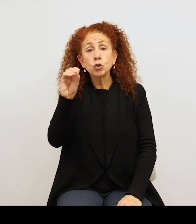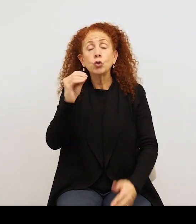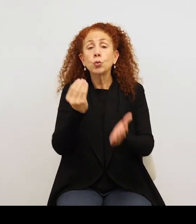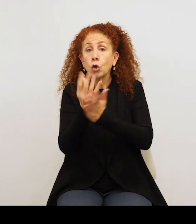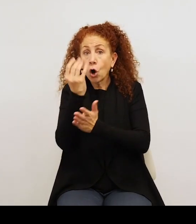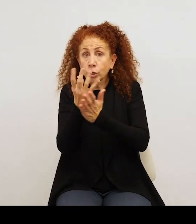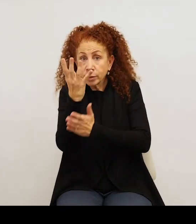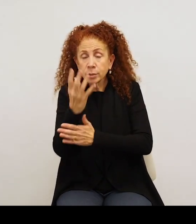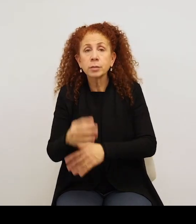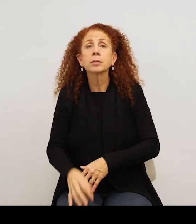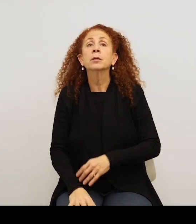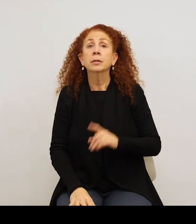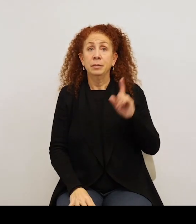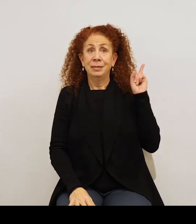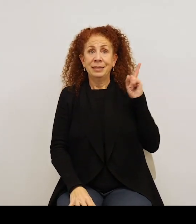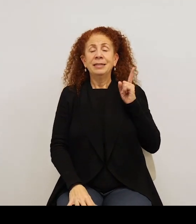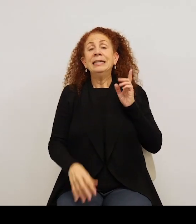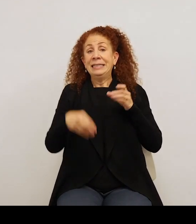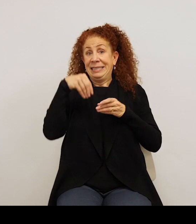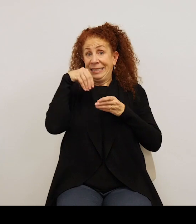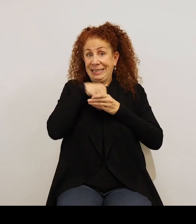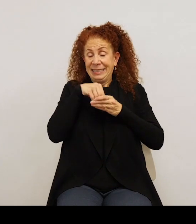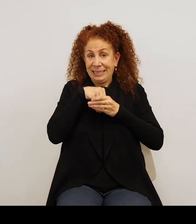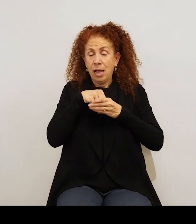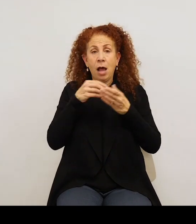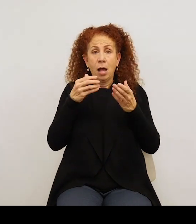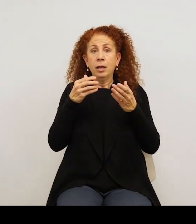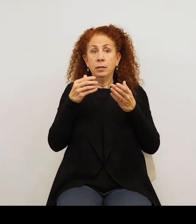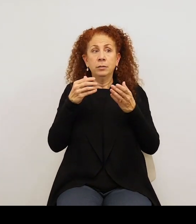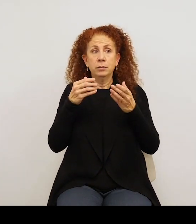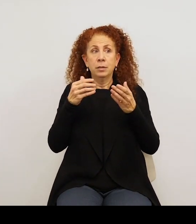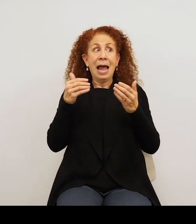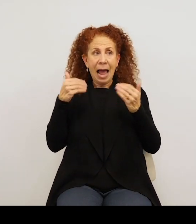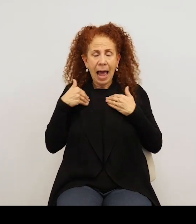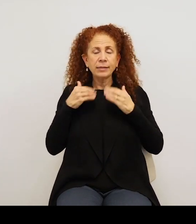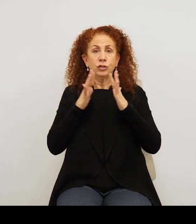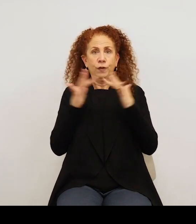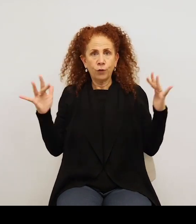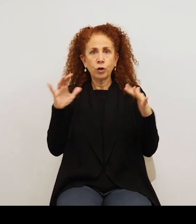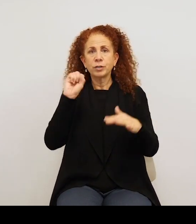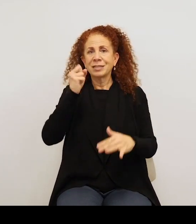in size not as big, but it has greatest species diversity